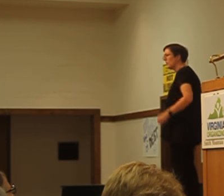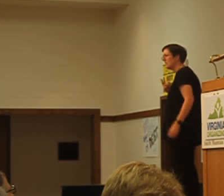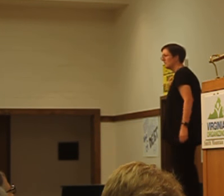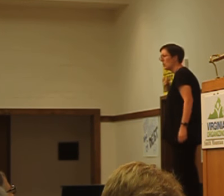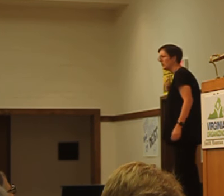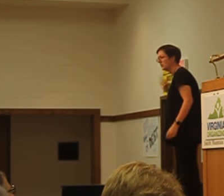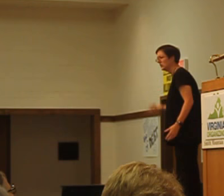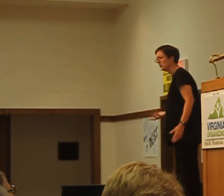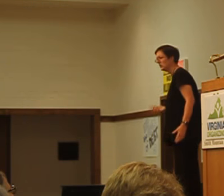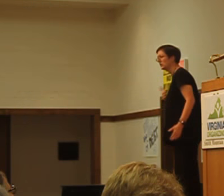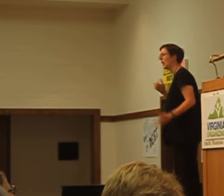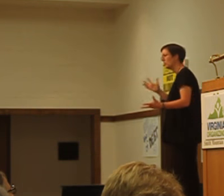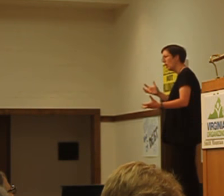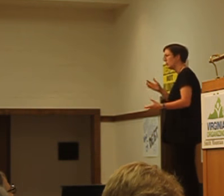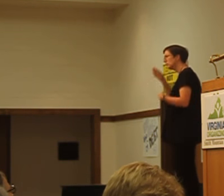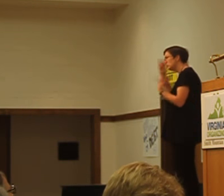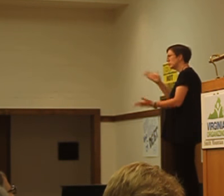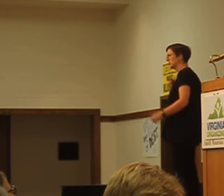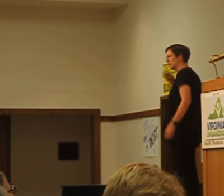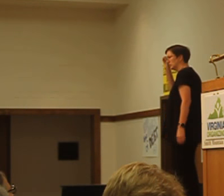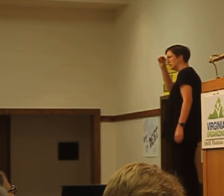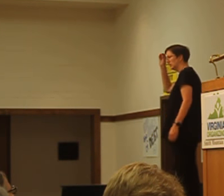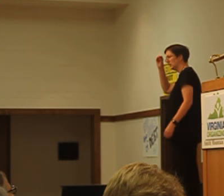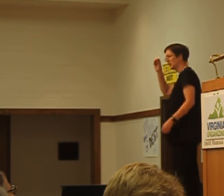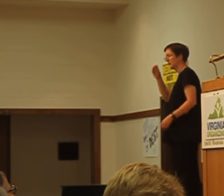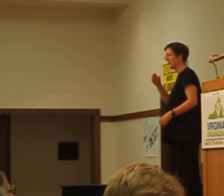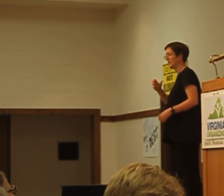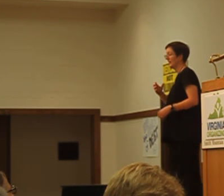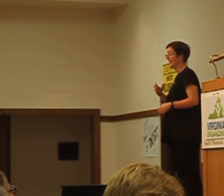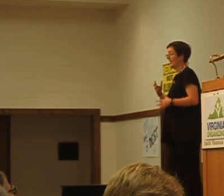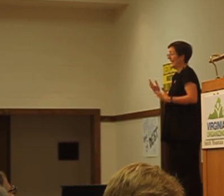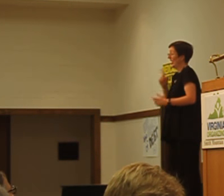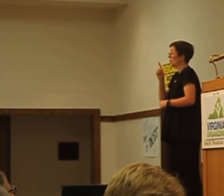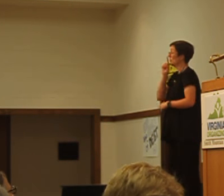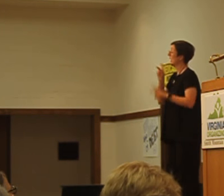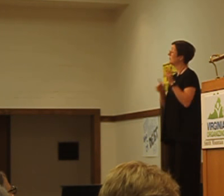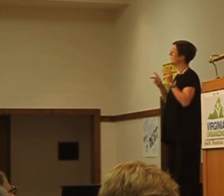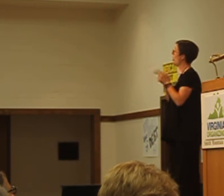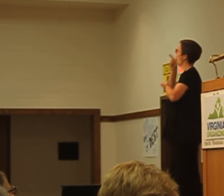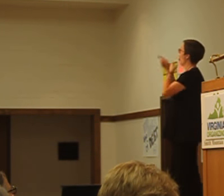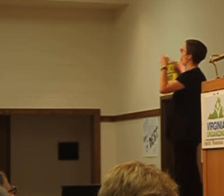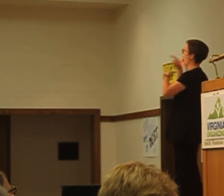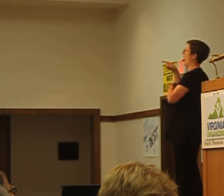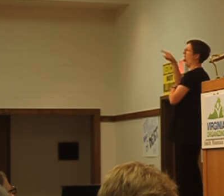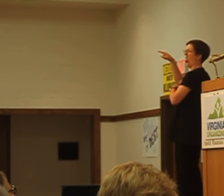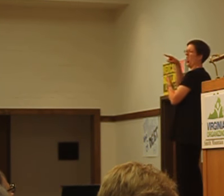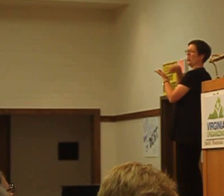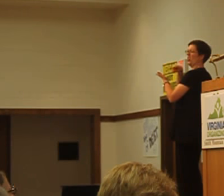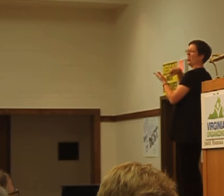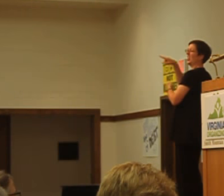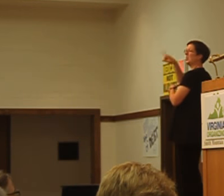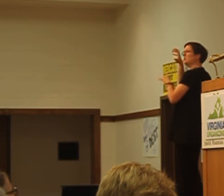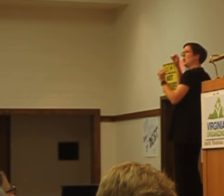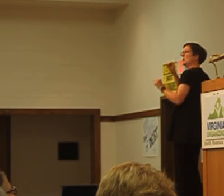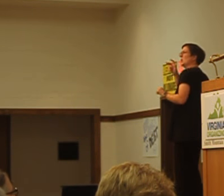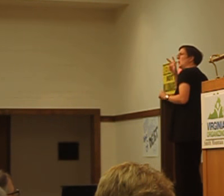We can say what we want to say about people being in office, but if you don't vote, your voice really don't count for nothing.